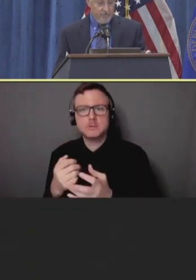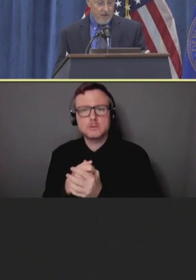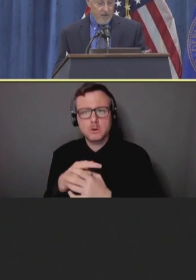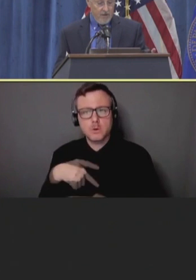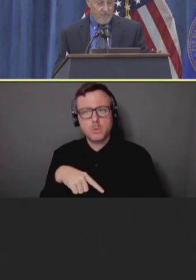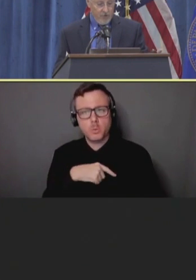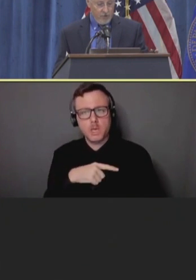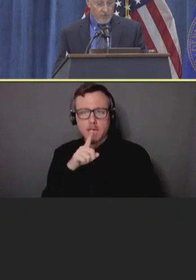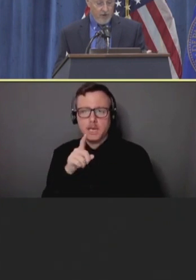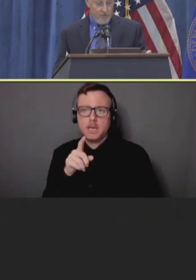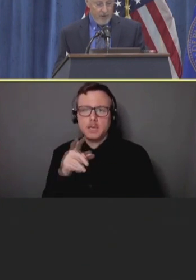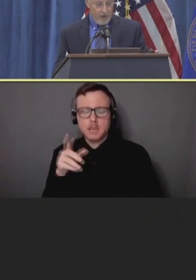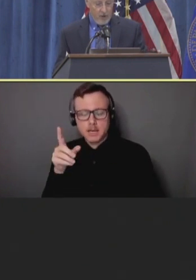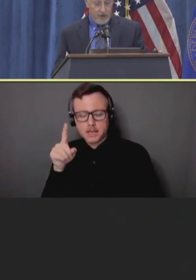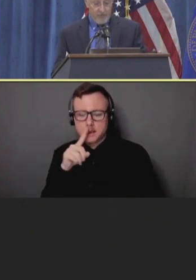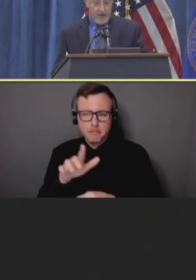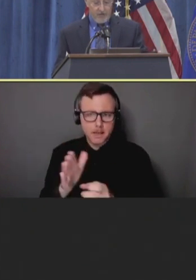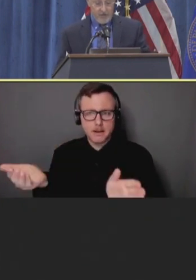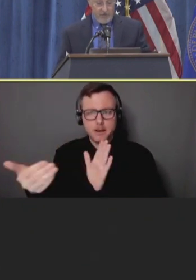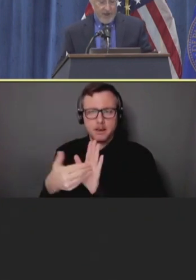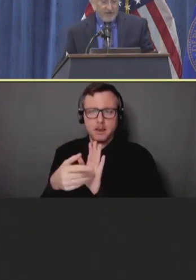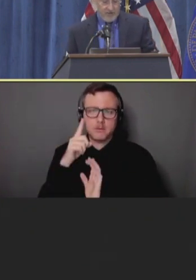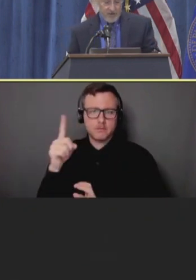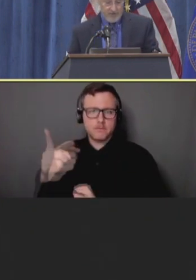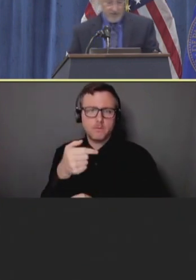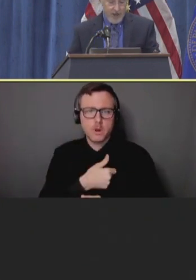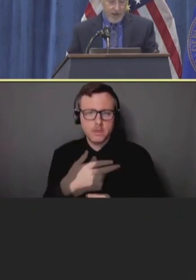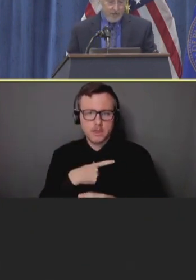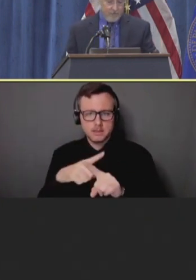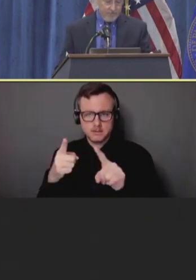First, we'll have a panel on innovations in vaccine safety data.